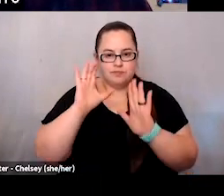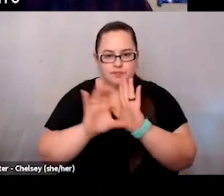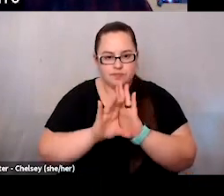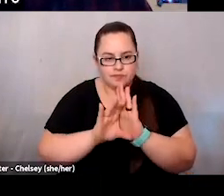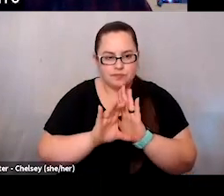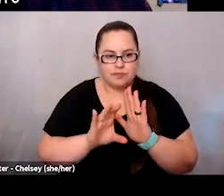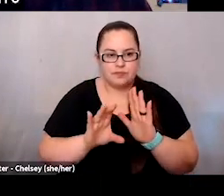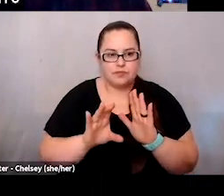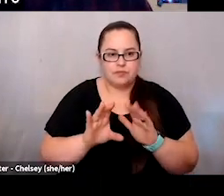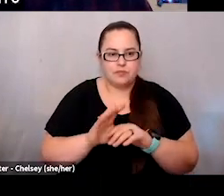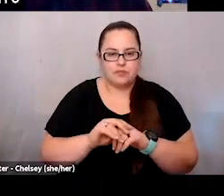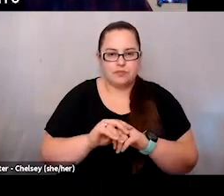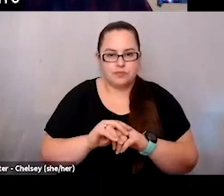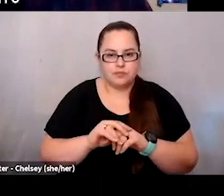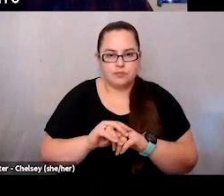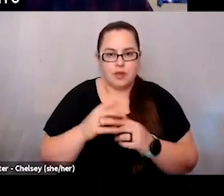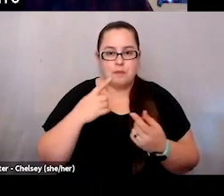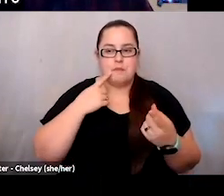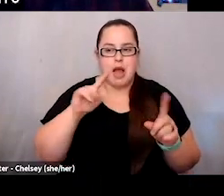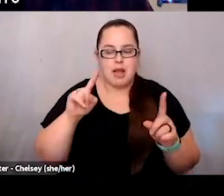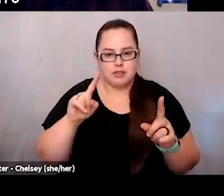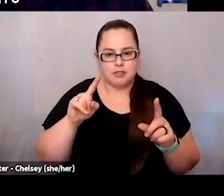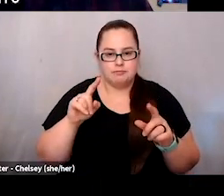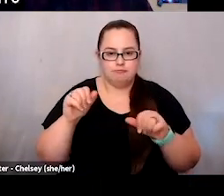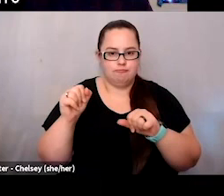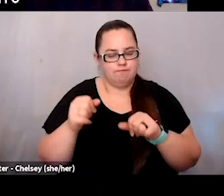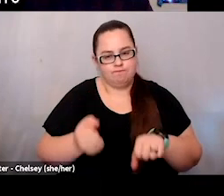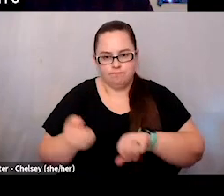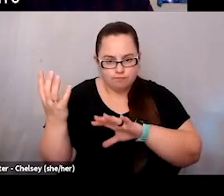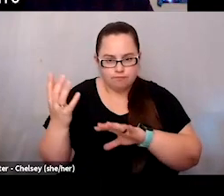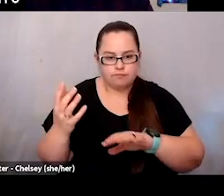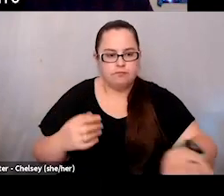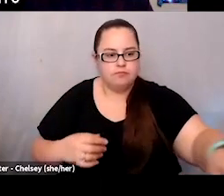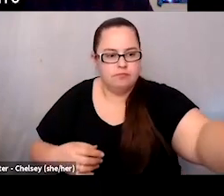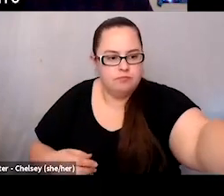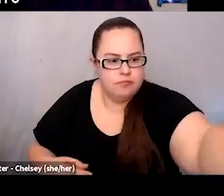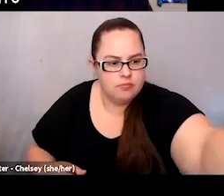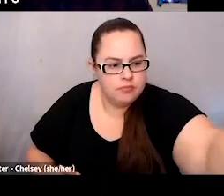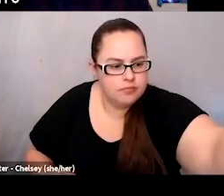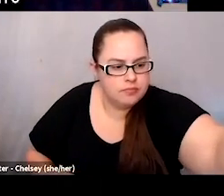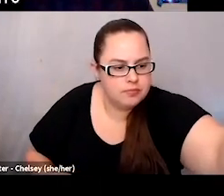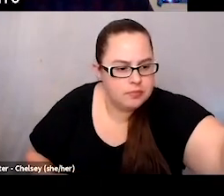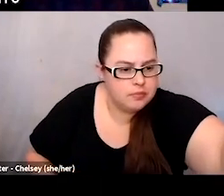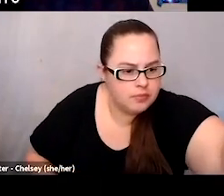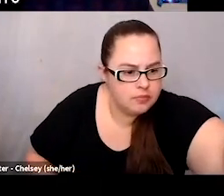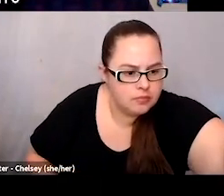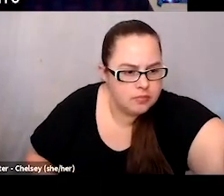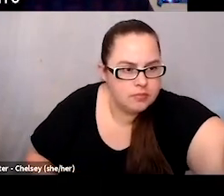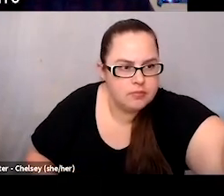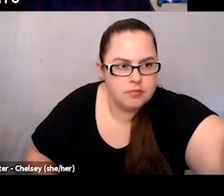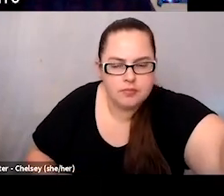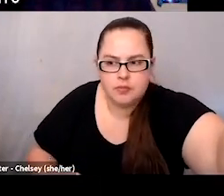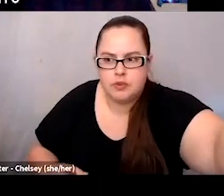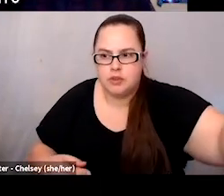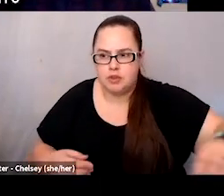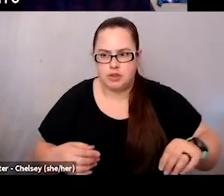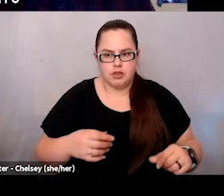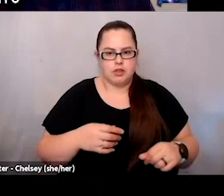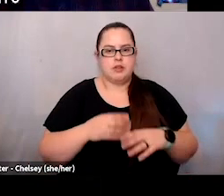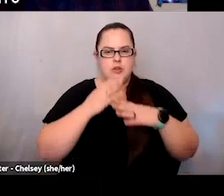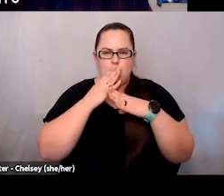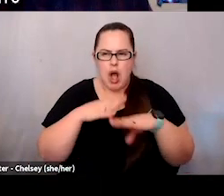those years of using that abhorent depiction, finally did away with it. And that horrible